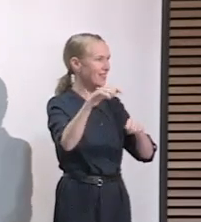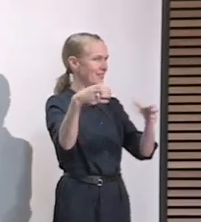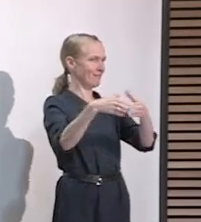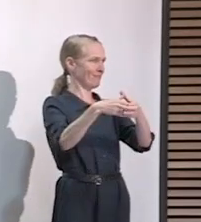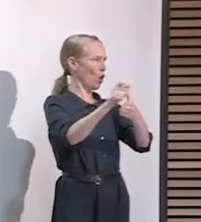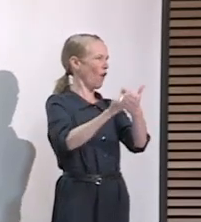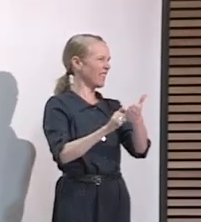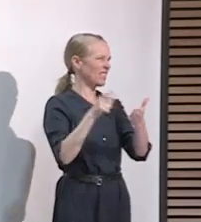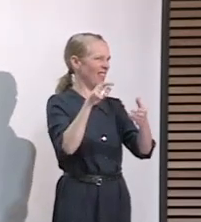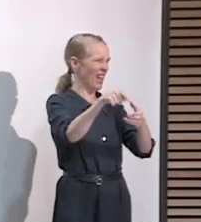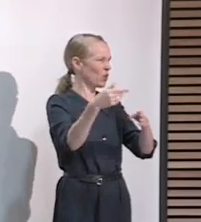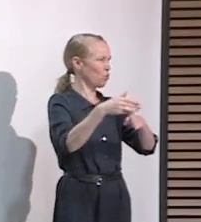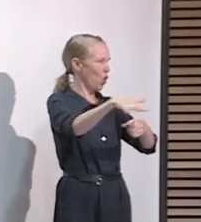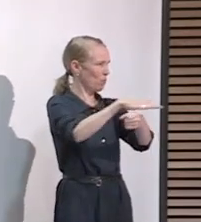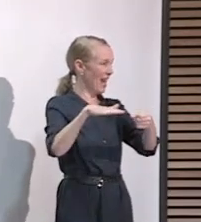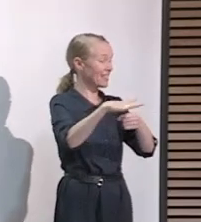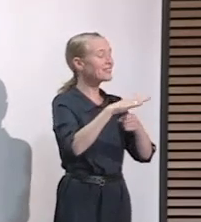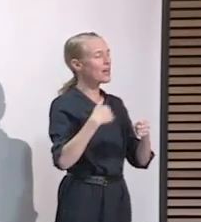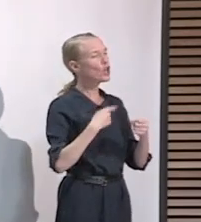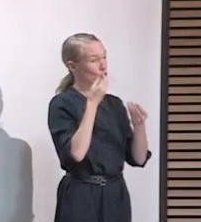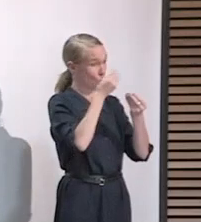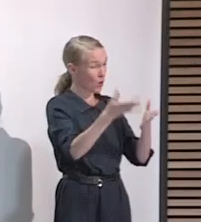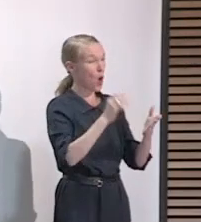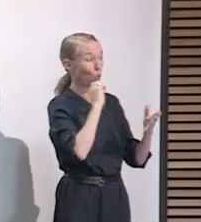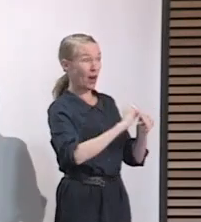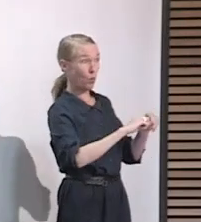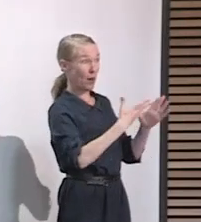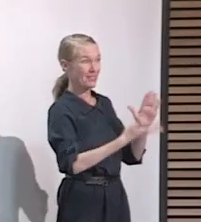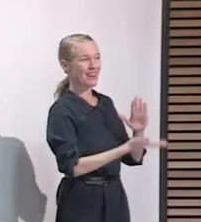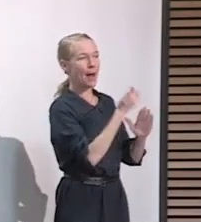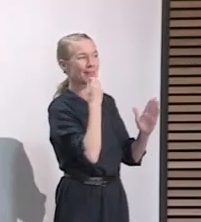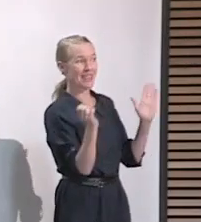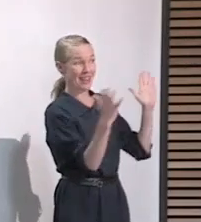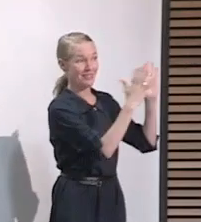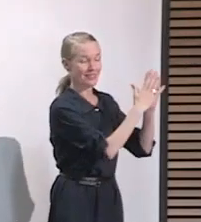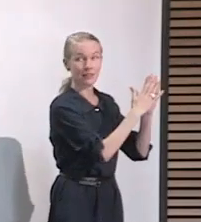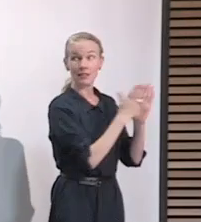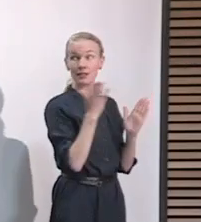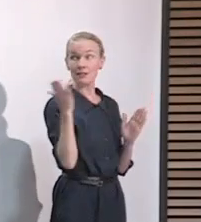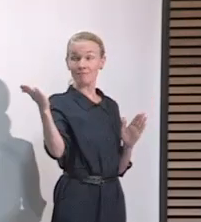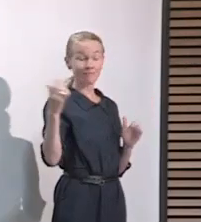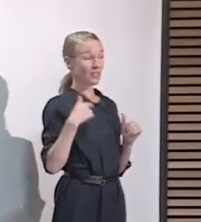make a point of just updating in our media statement the number that are Americold